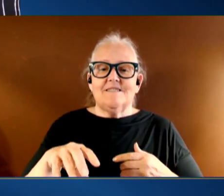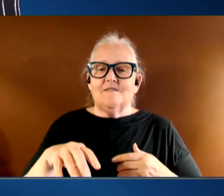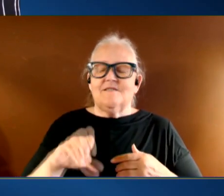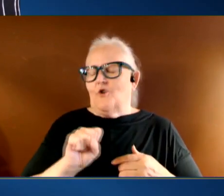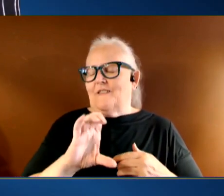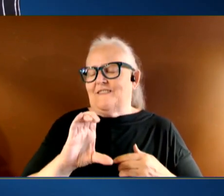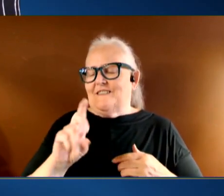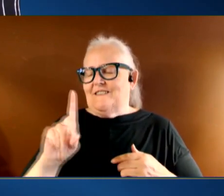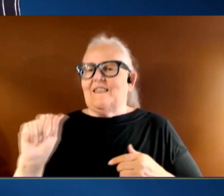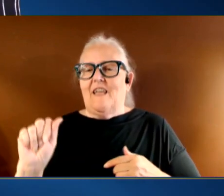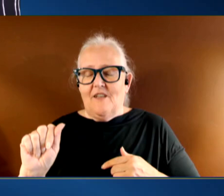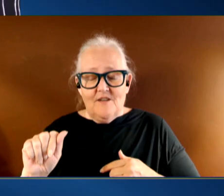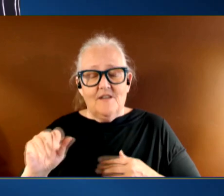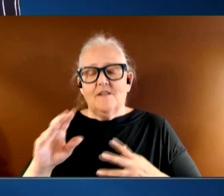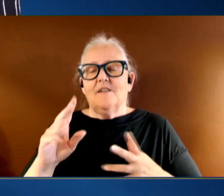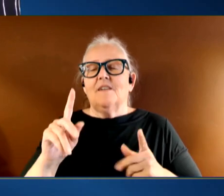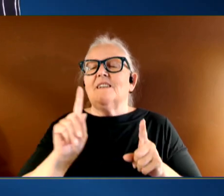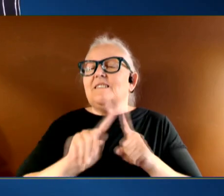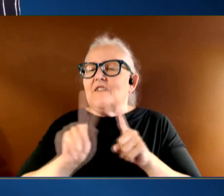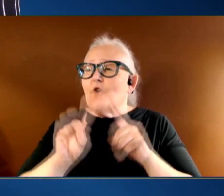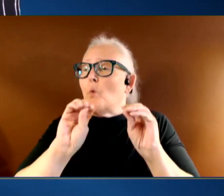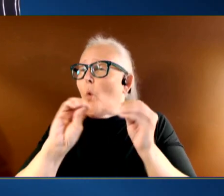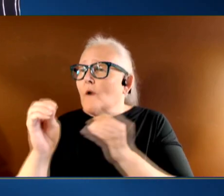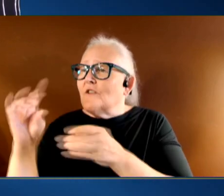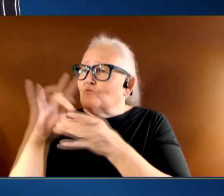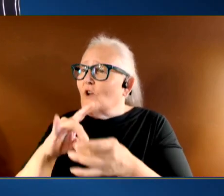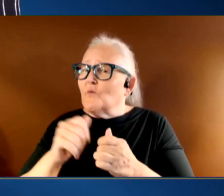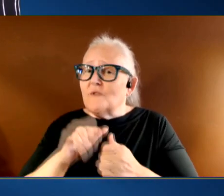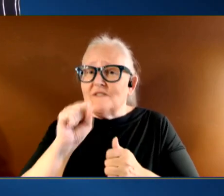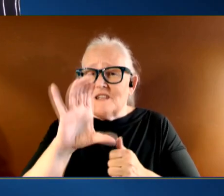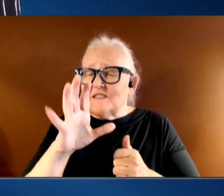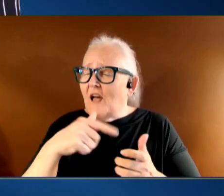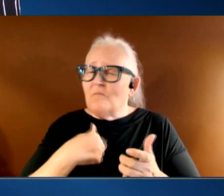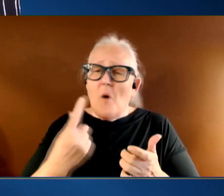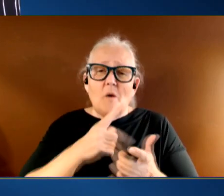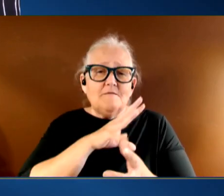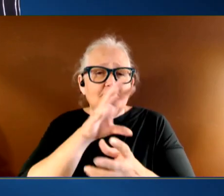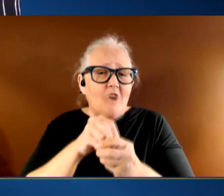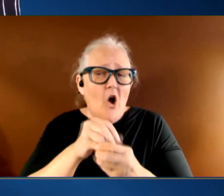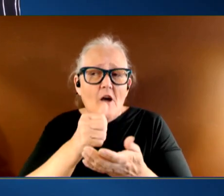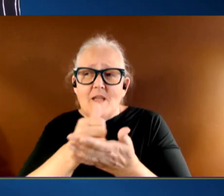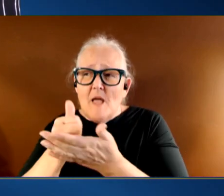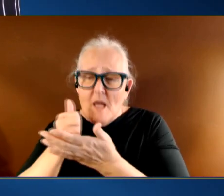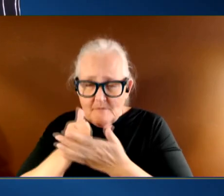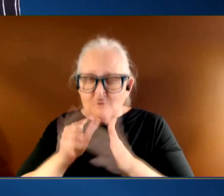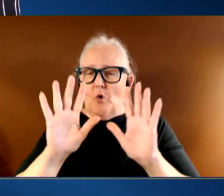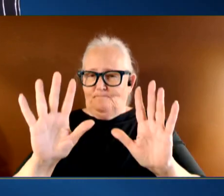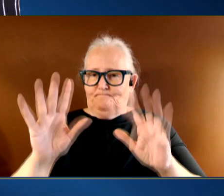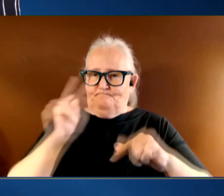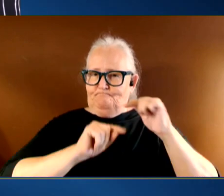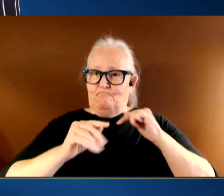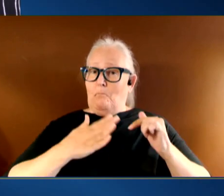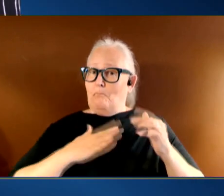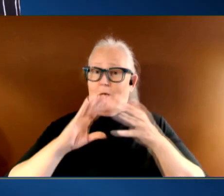sickle cell orgs that need me, I'm always there to help. So, my story is that, as a sickle cell